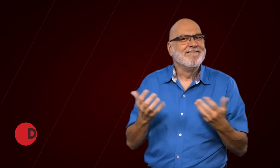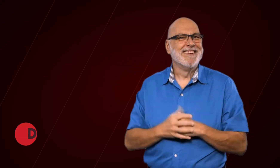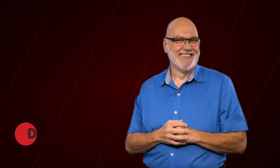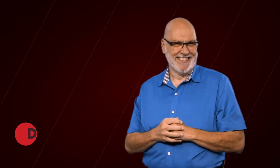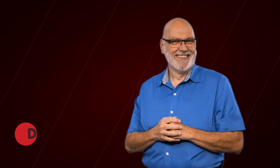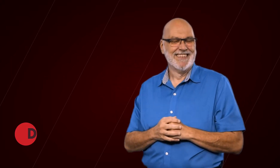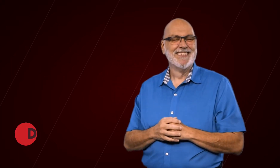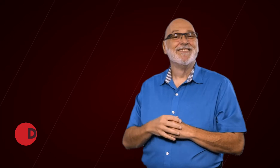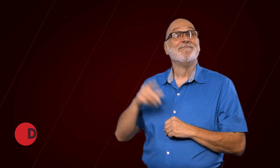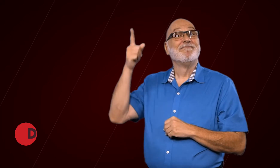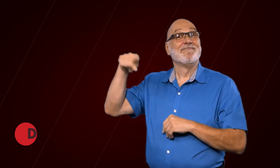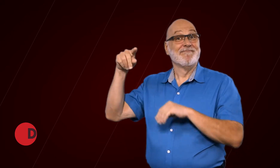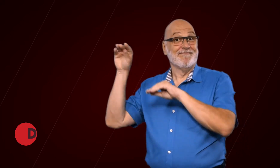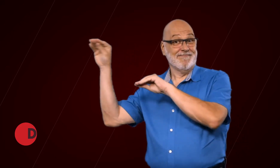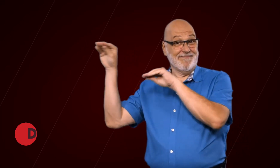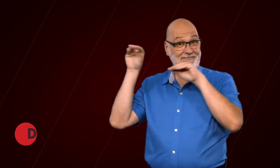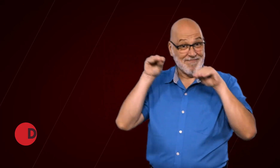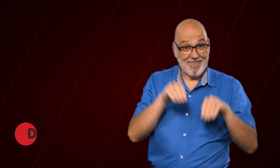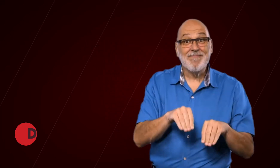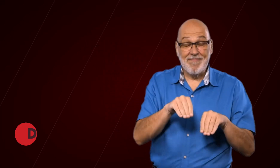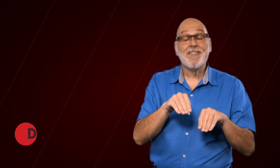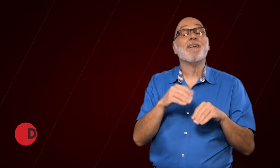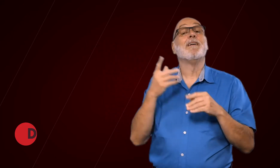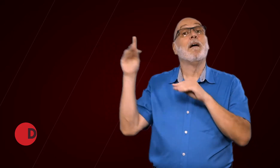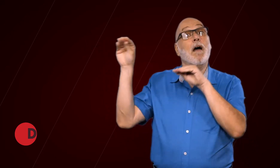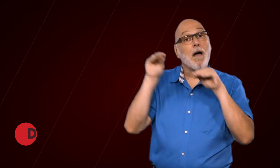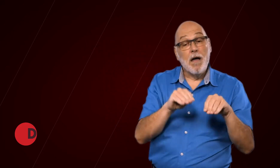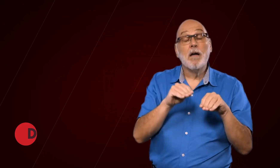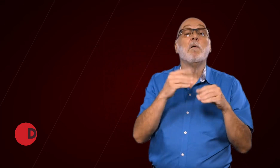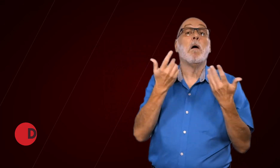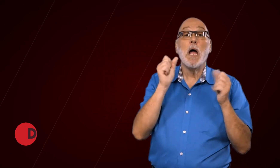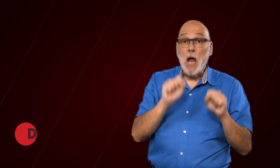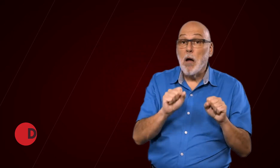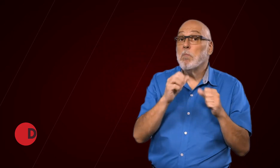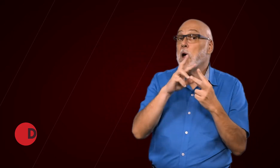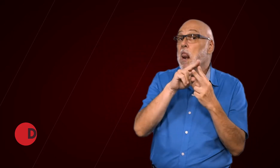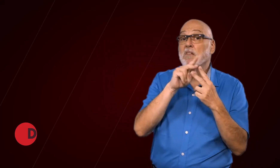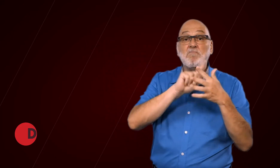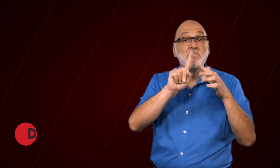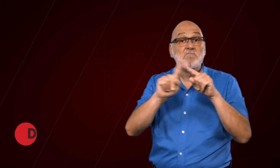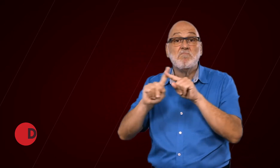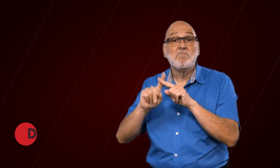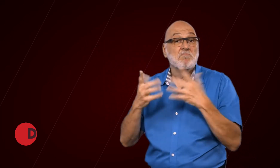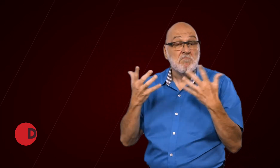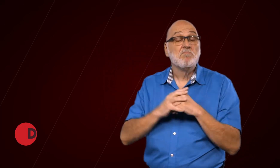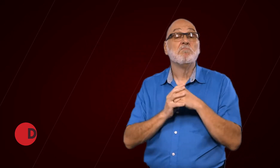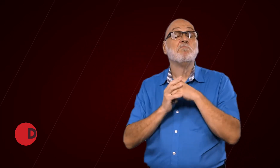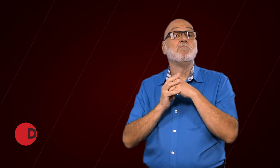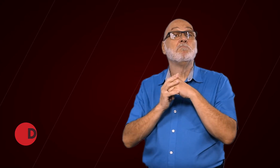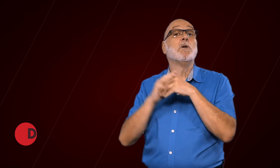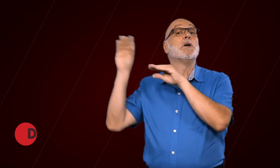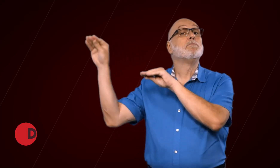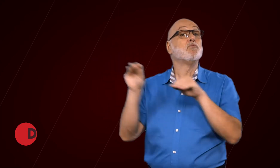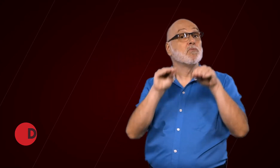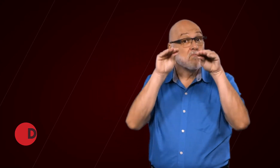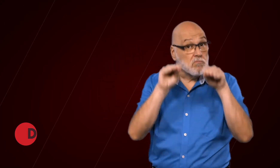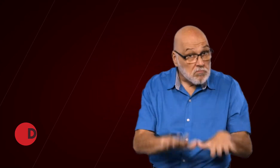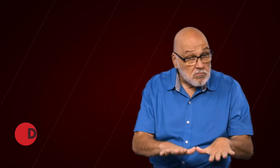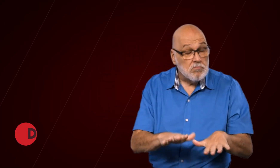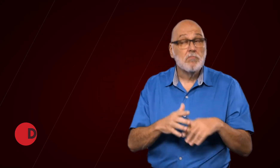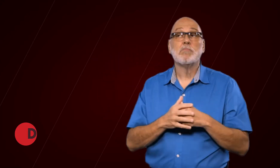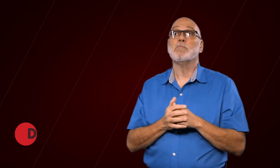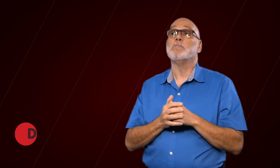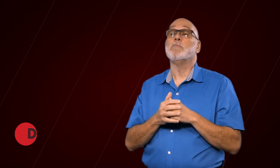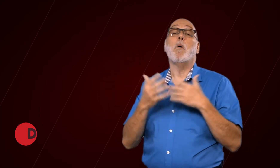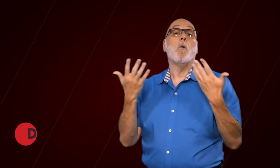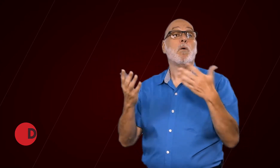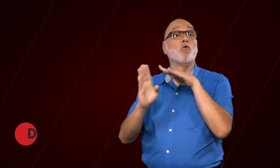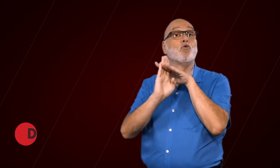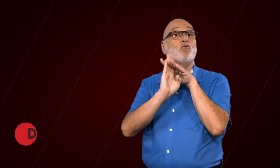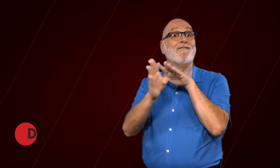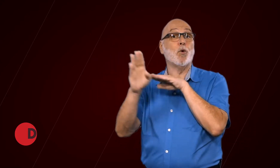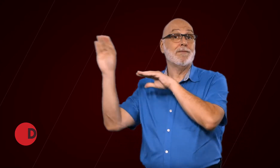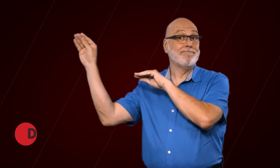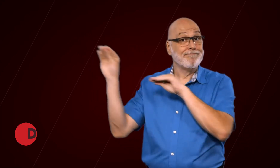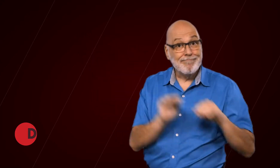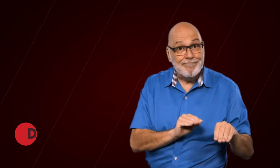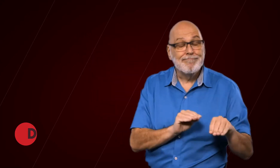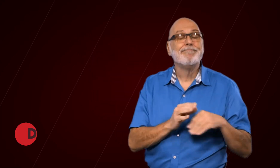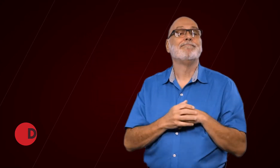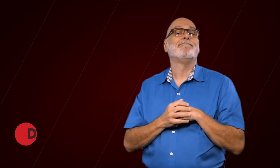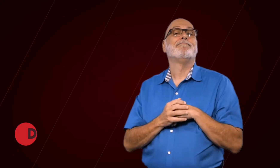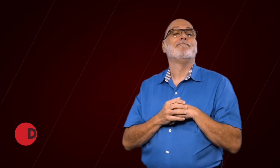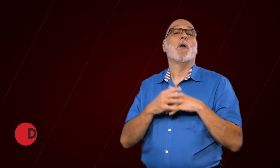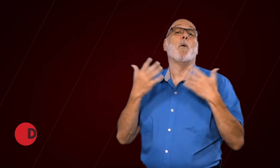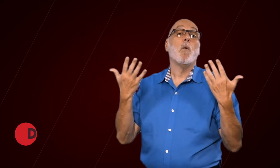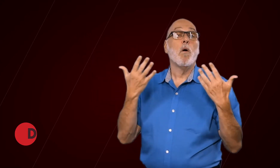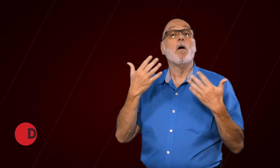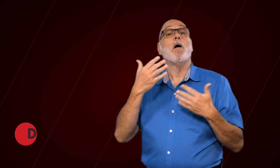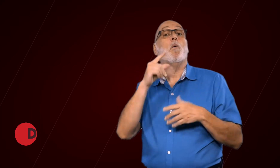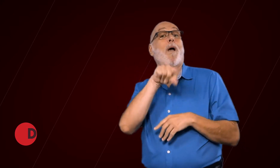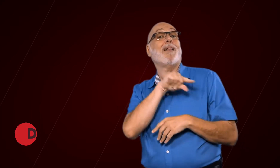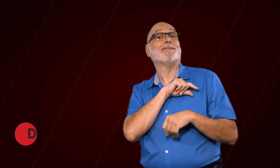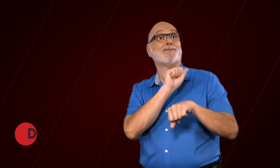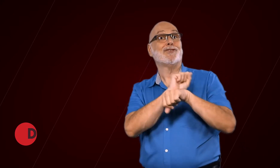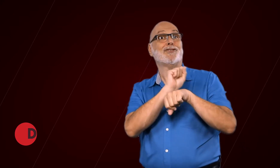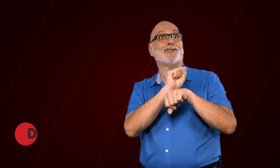They enter the country either as an immigrant, refugee, qualify for